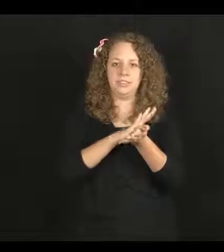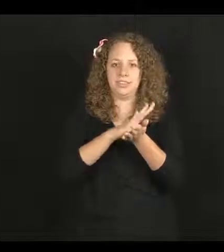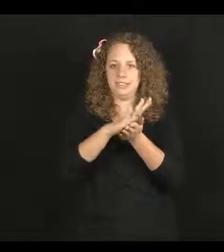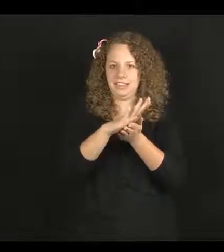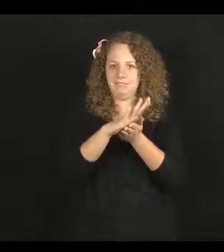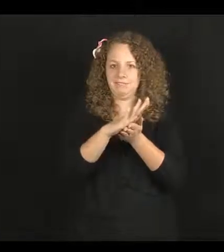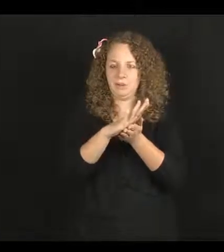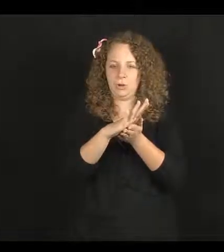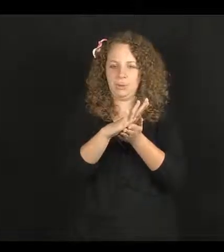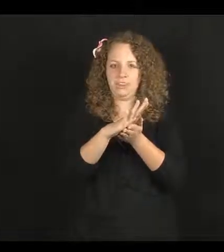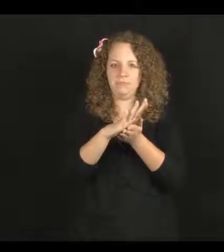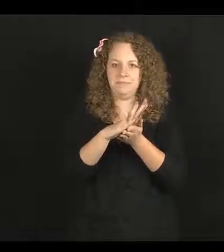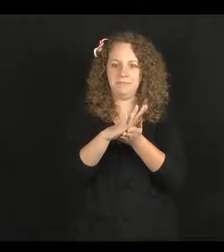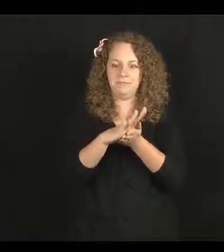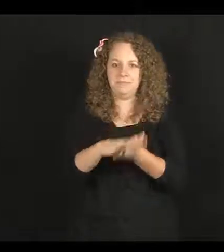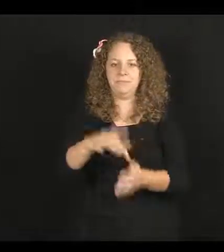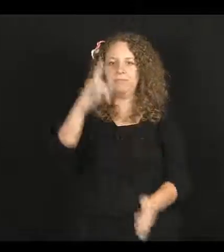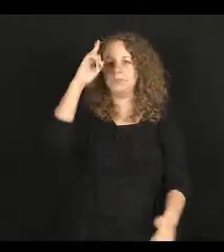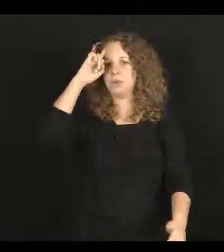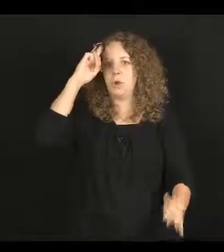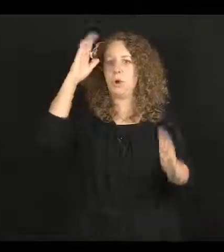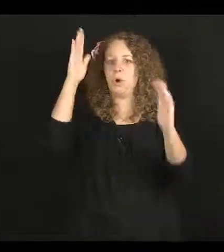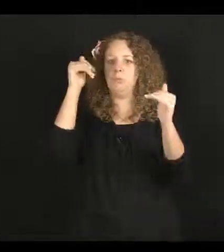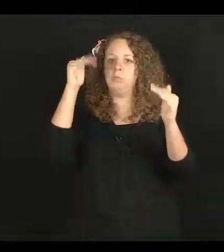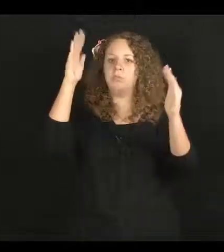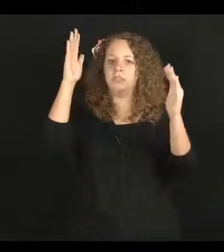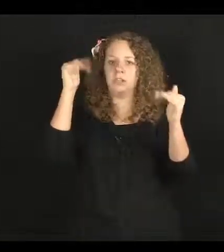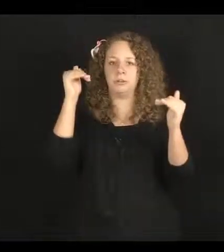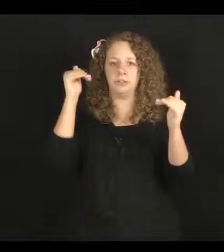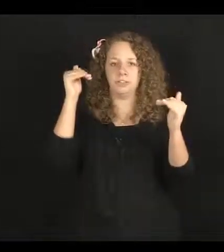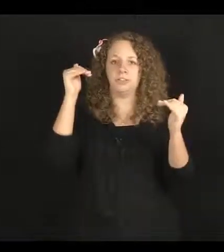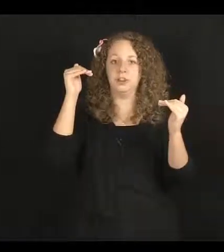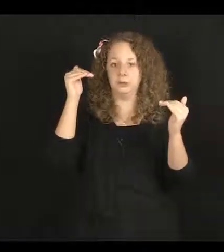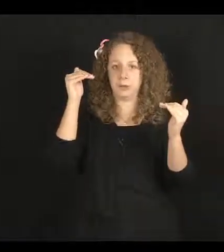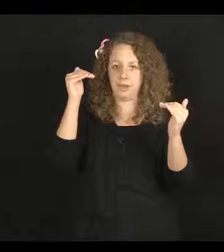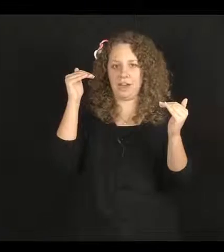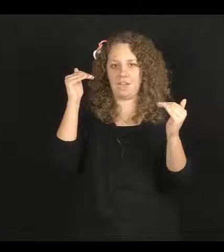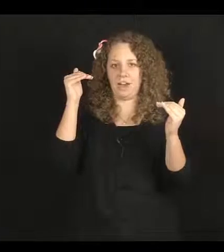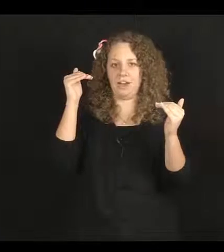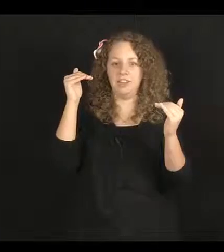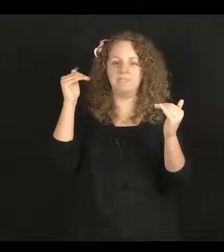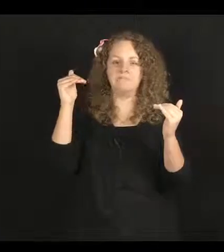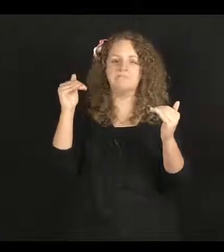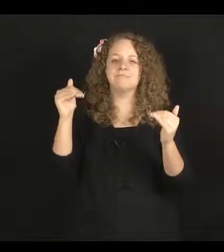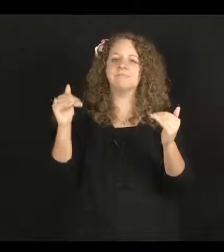HOLY HOPE … like referring to the HOPE we have in God